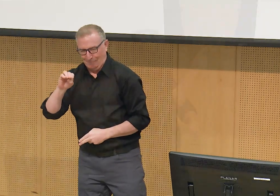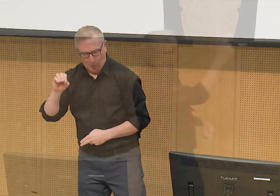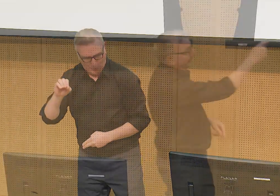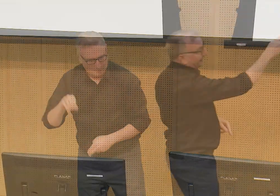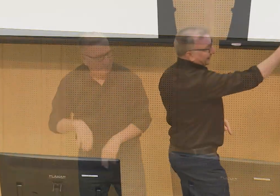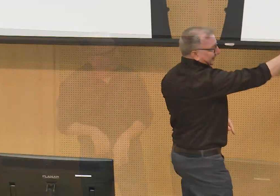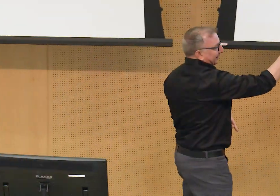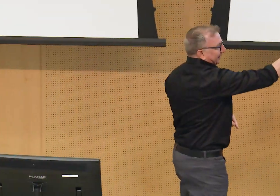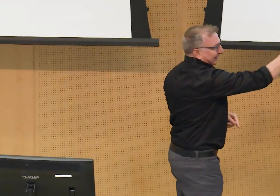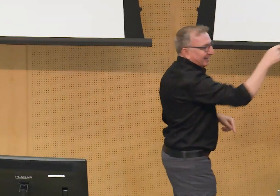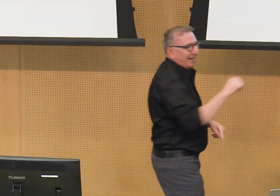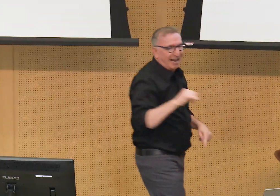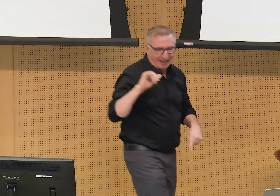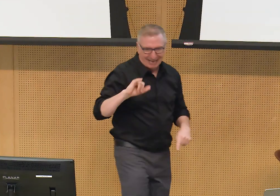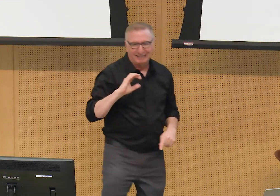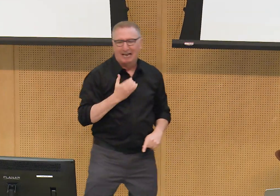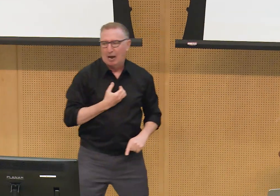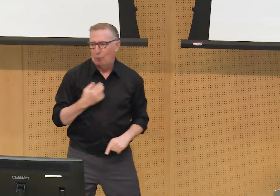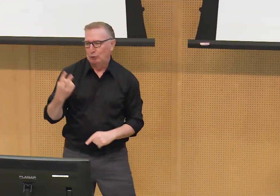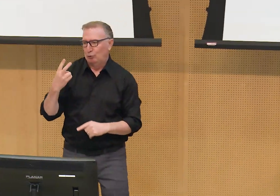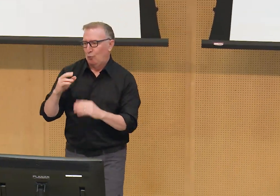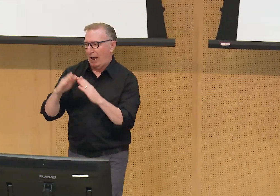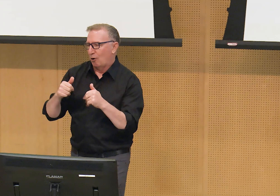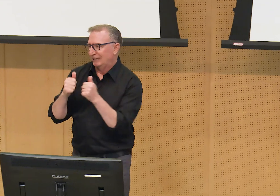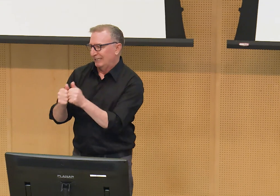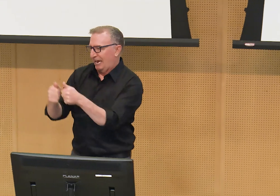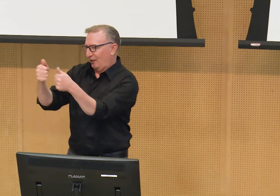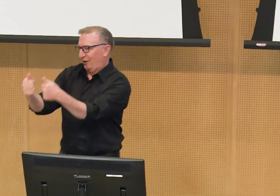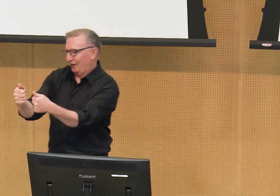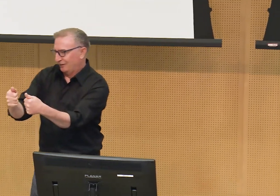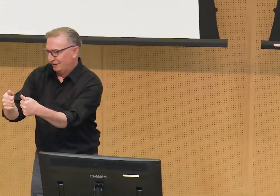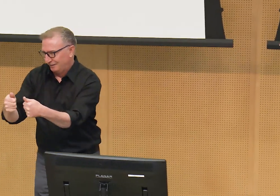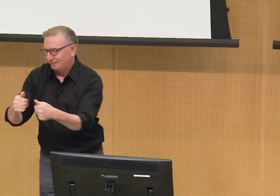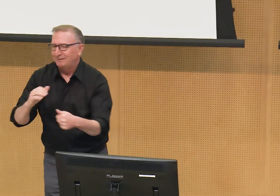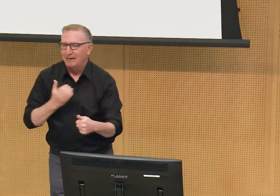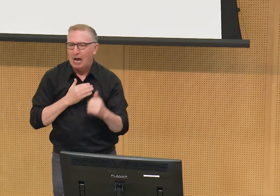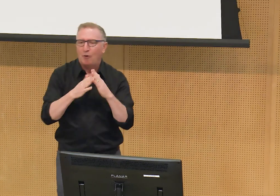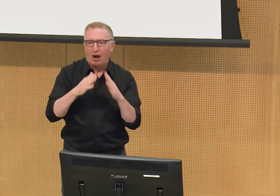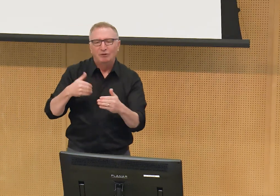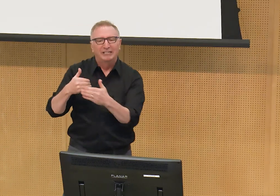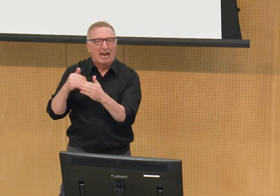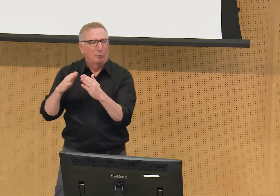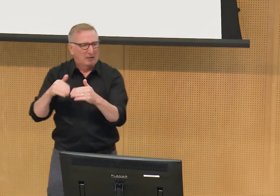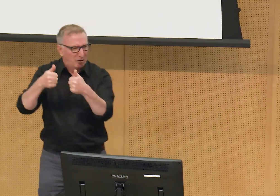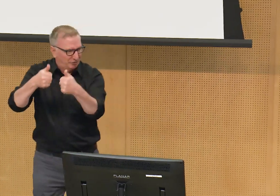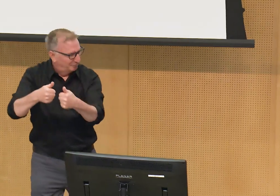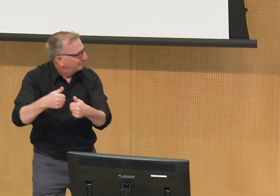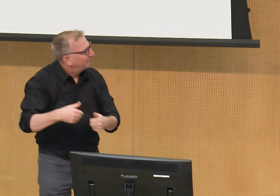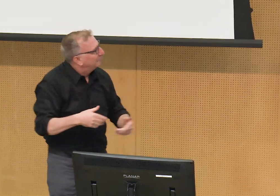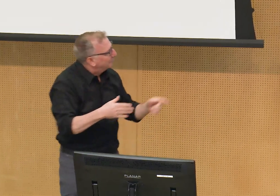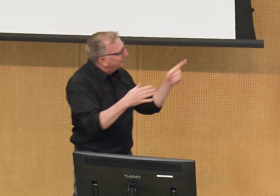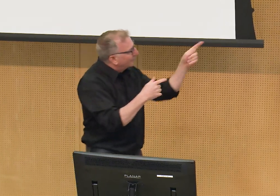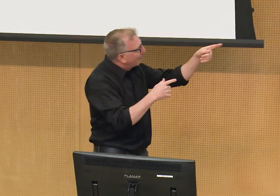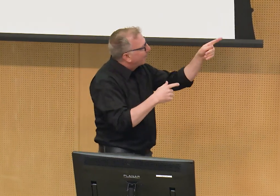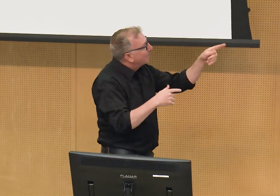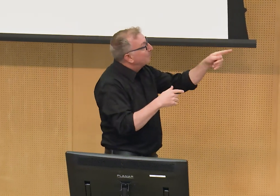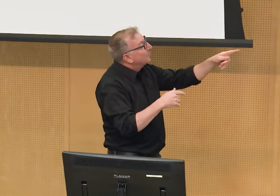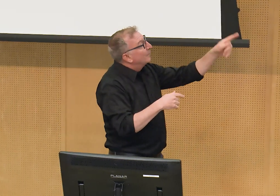You can see, if we were able to zoom in on the aerial shot here, what the houses looked like, right next to each other.